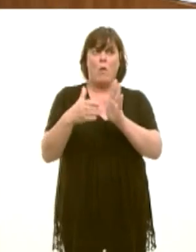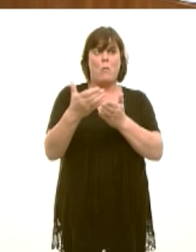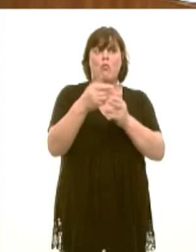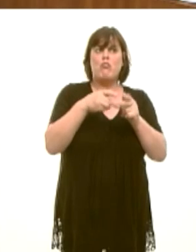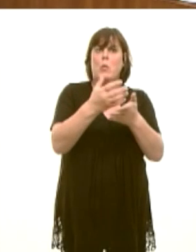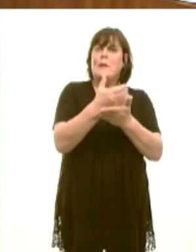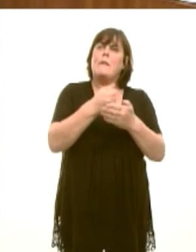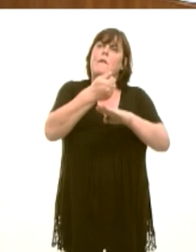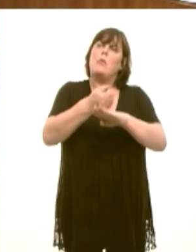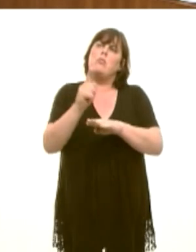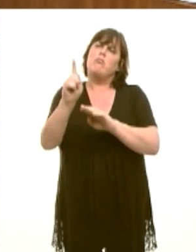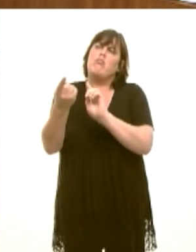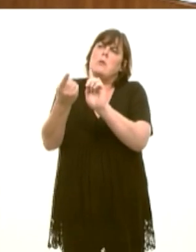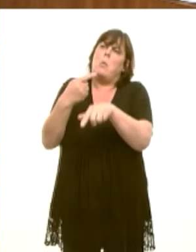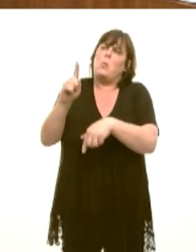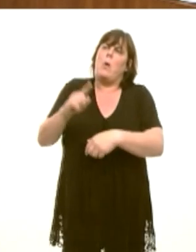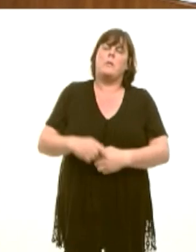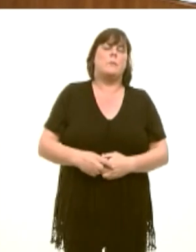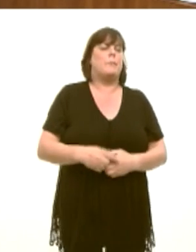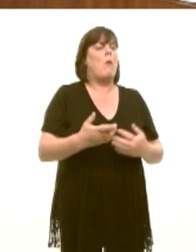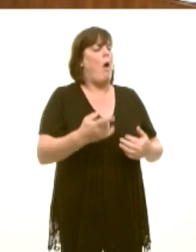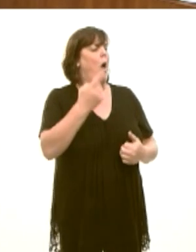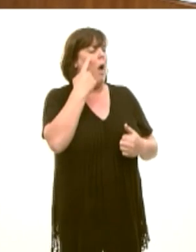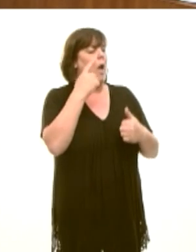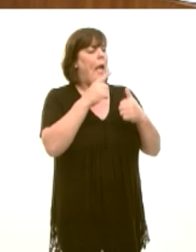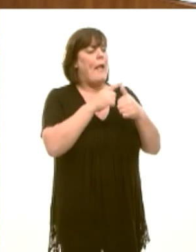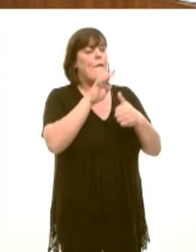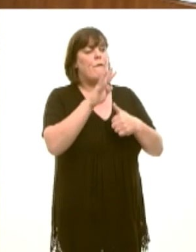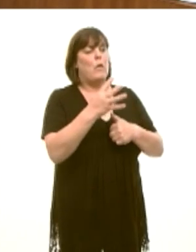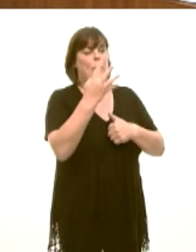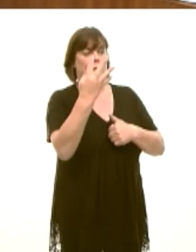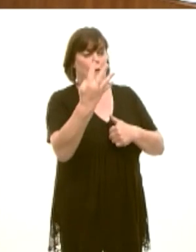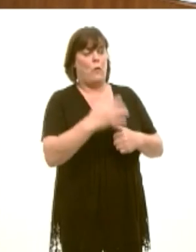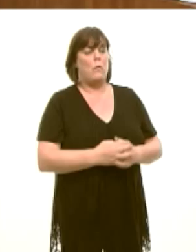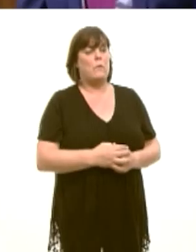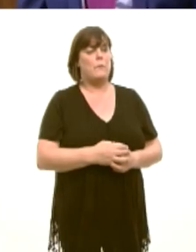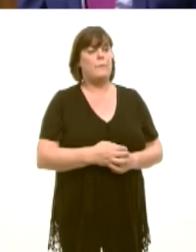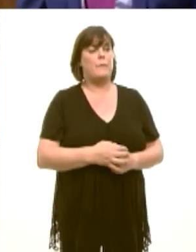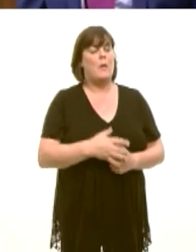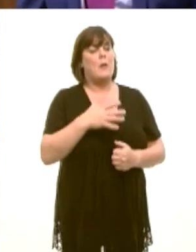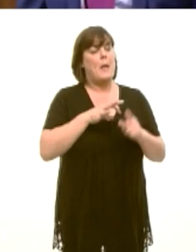Carwyn Jones: Let's look at the A44. Thereís already an approach being taken to improving